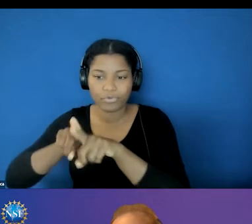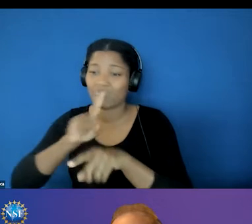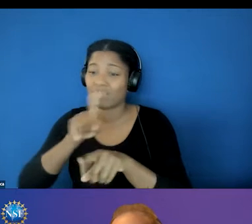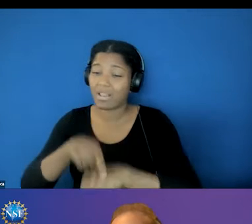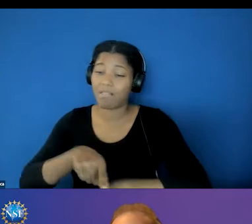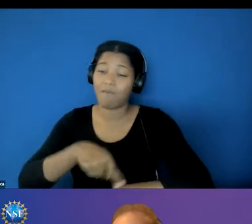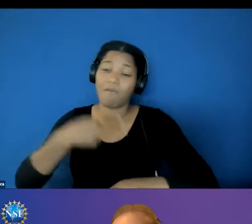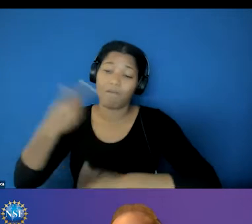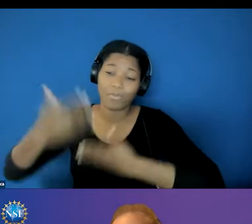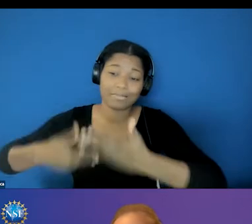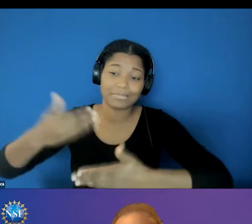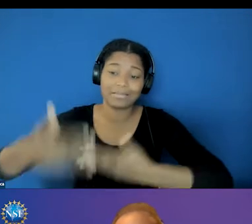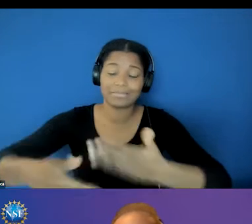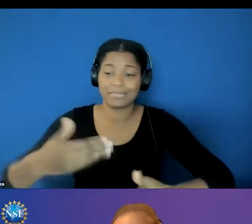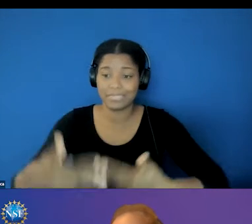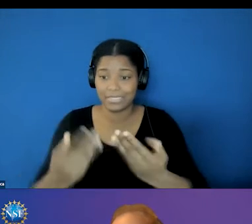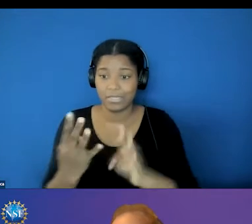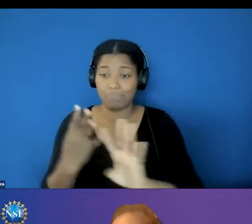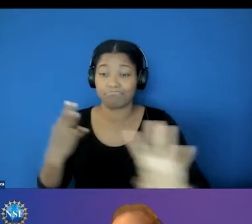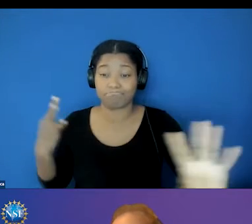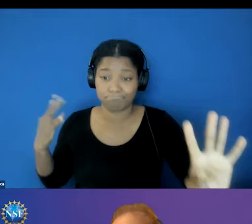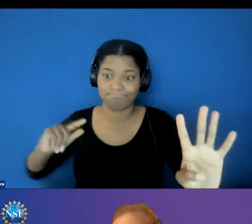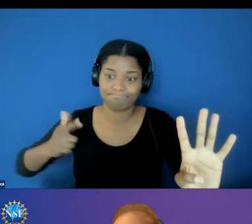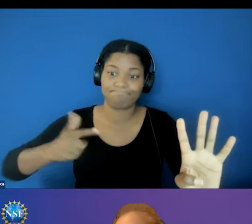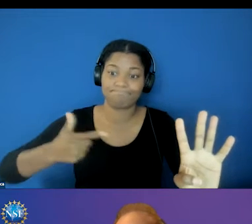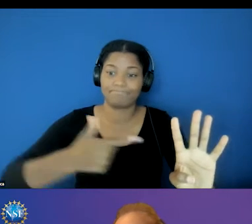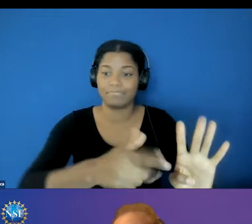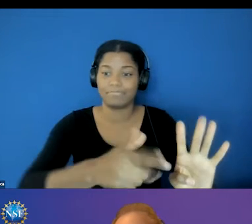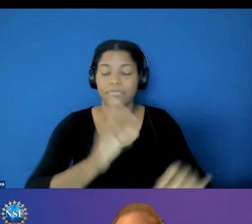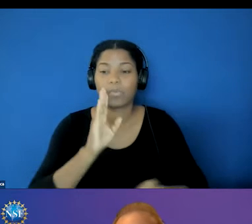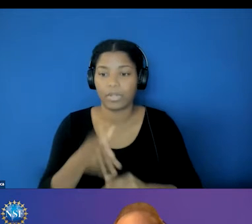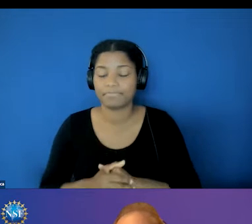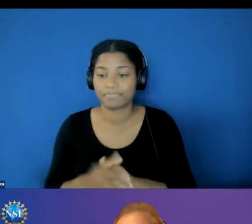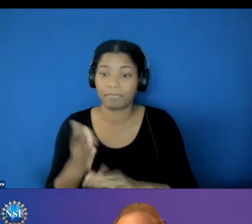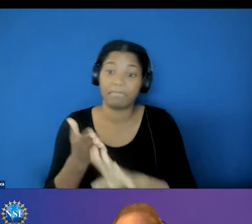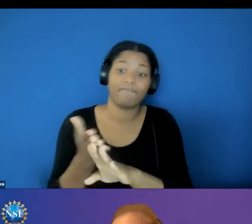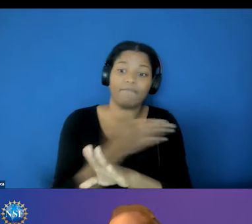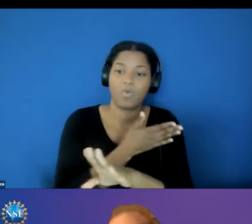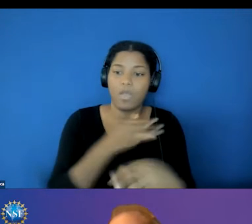even outside of the panel or review process before an award is actually made.